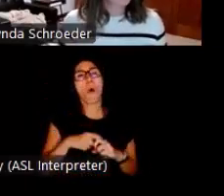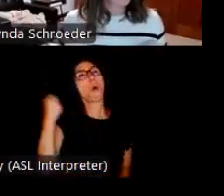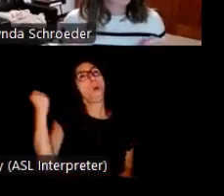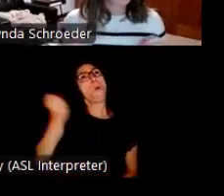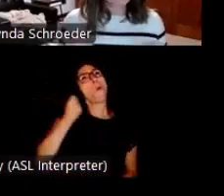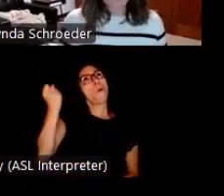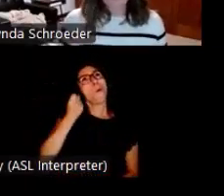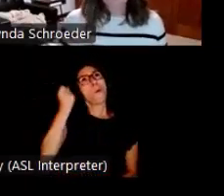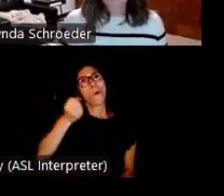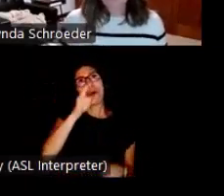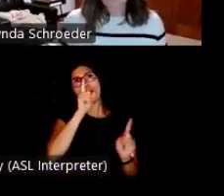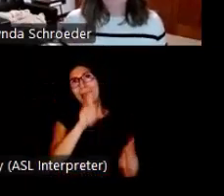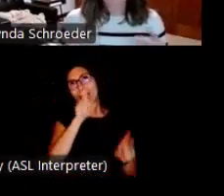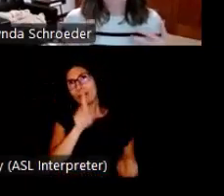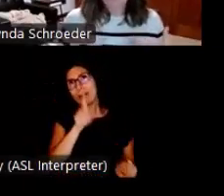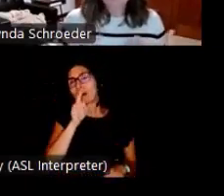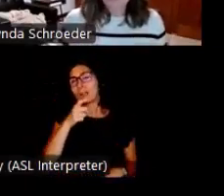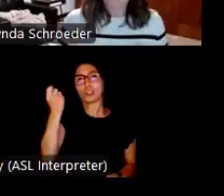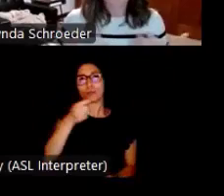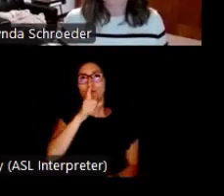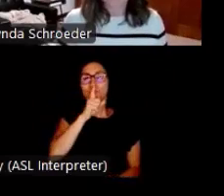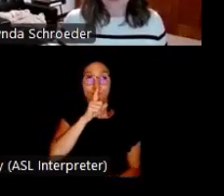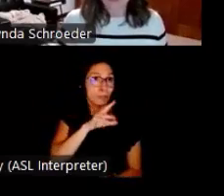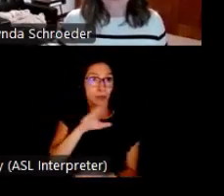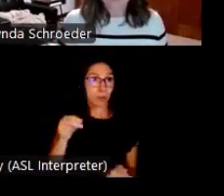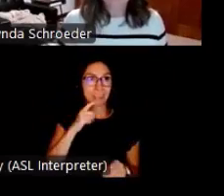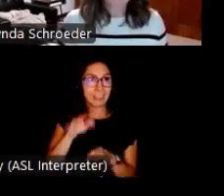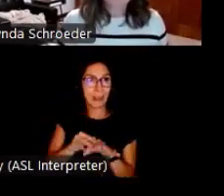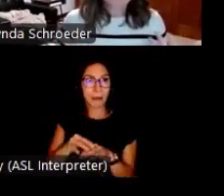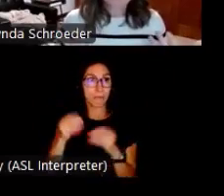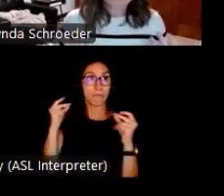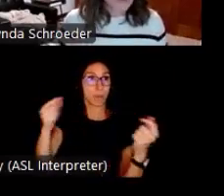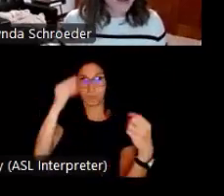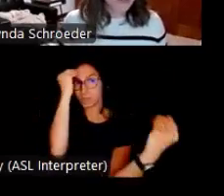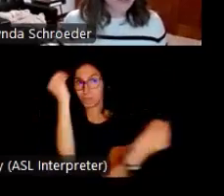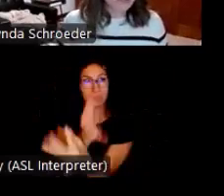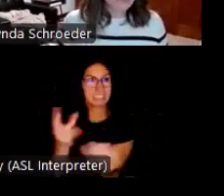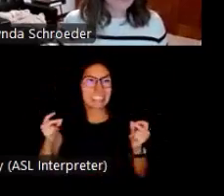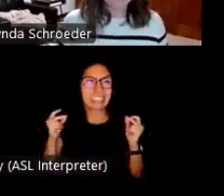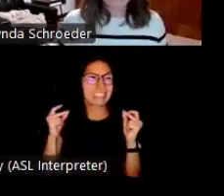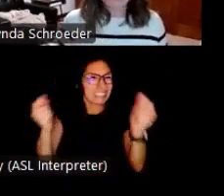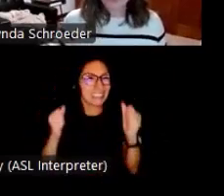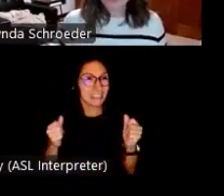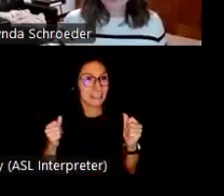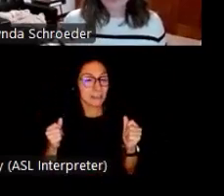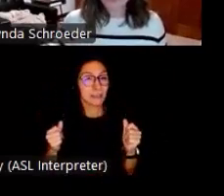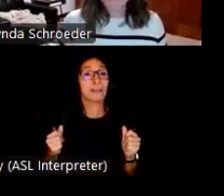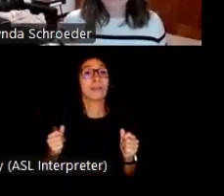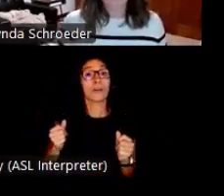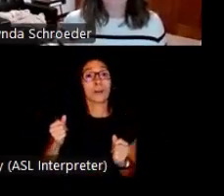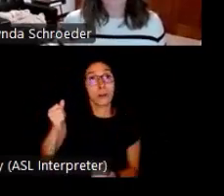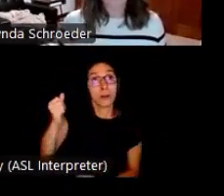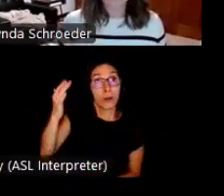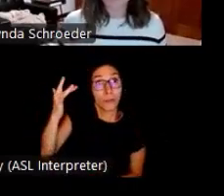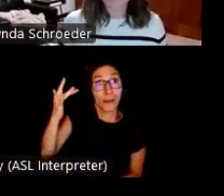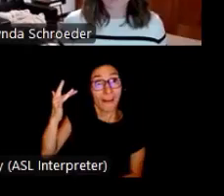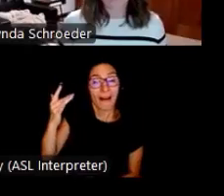And I stress the without delay because those of you who have maybe written a journal publication,